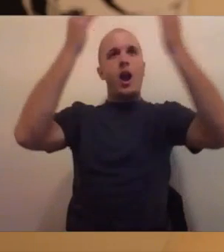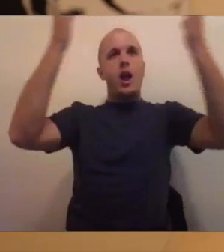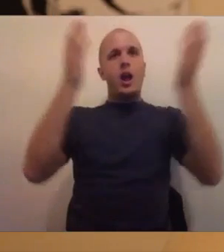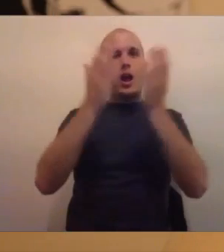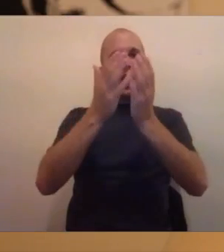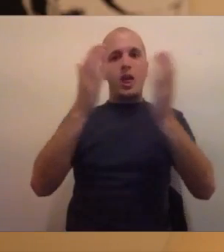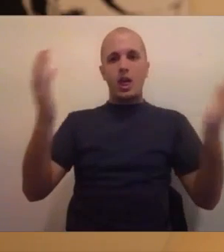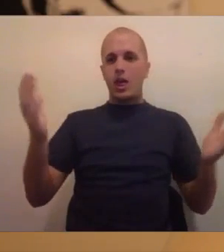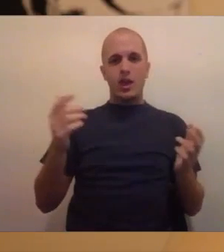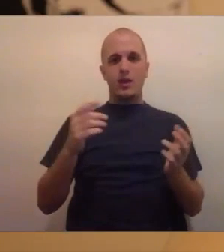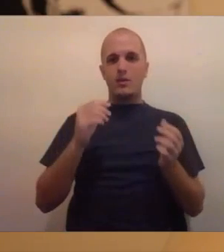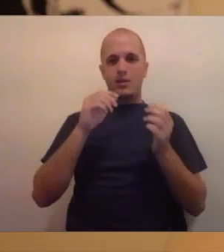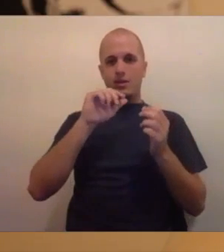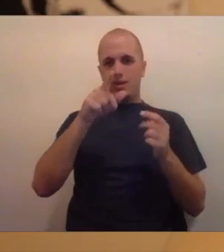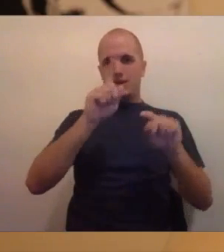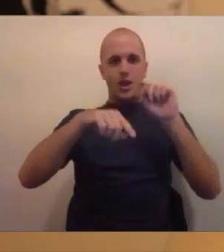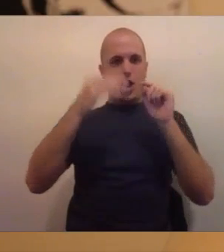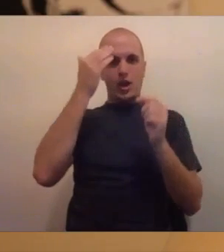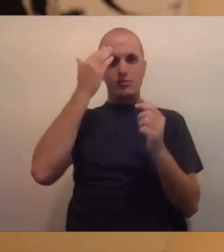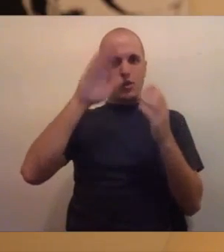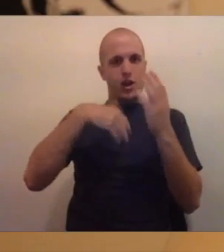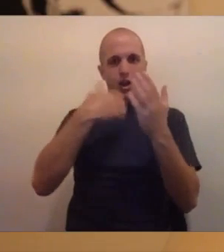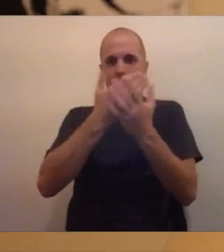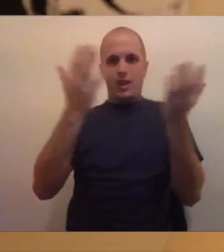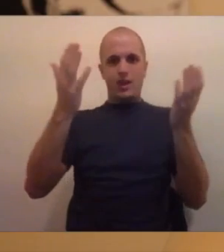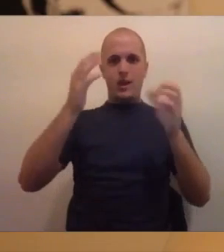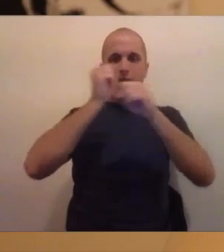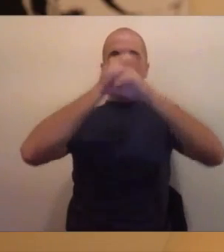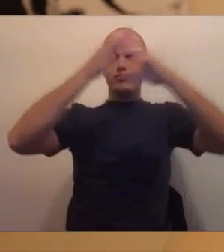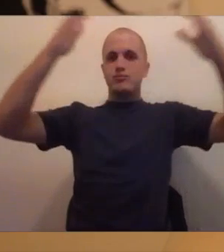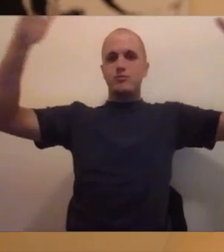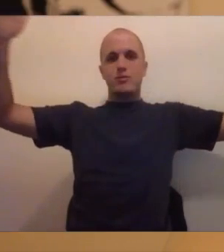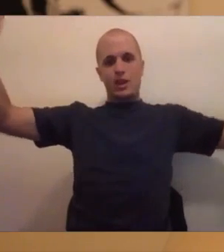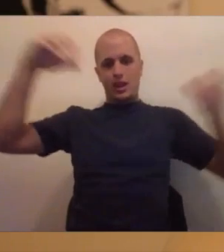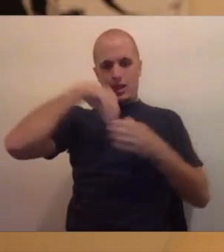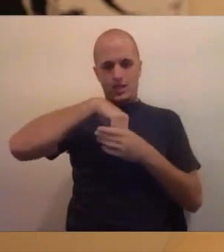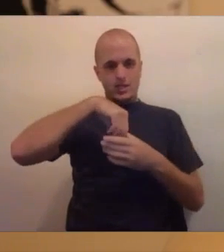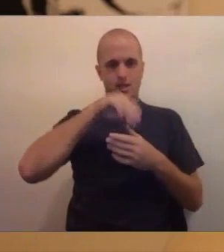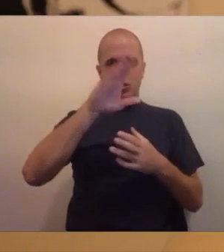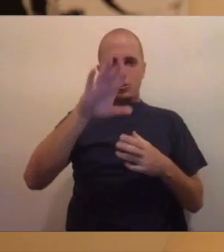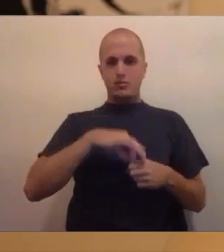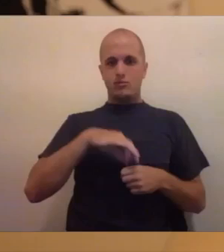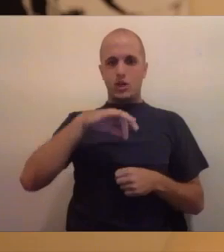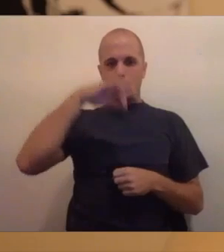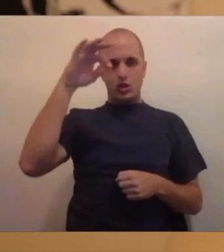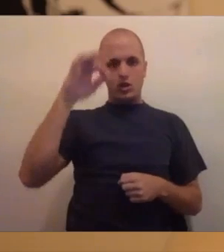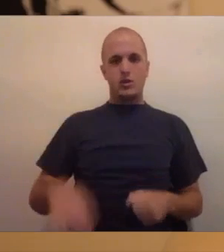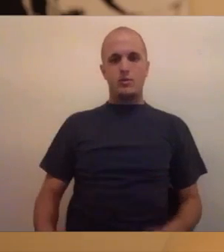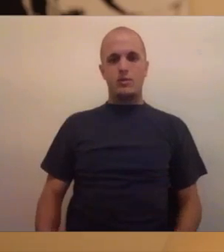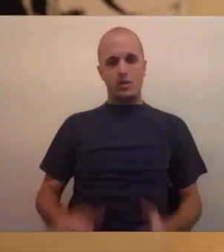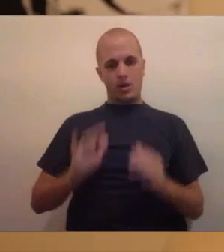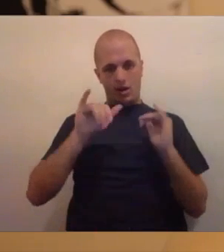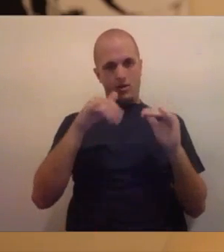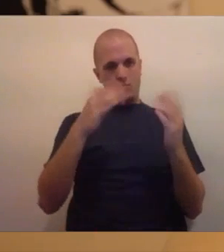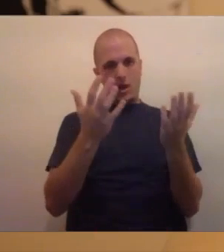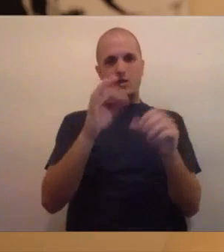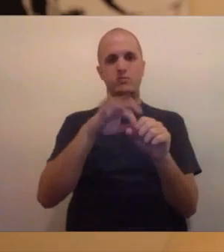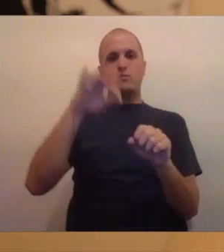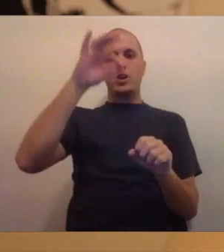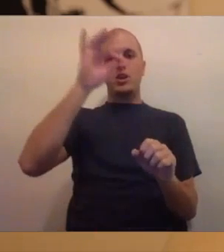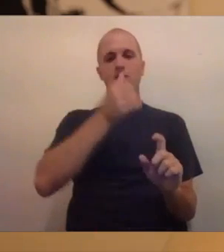infinite knowing is hidden inside of your spirit, in your soul.